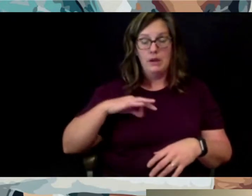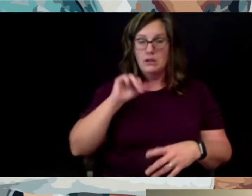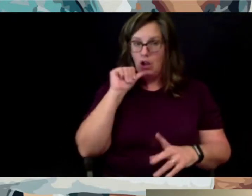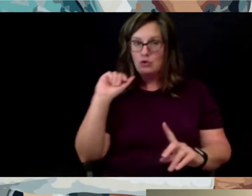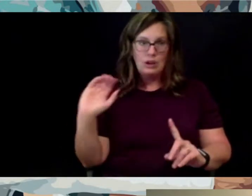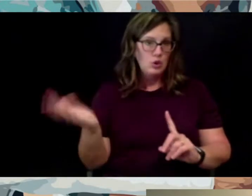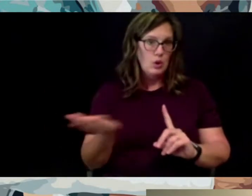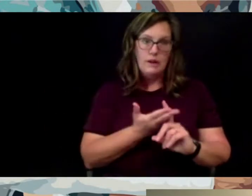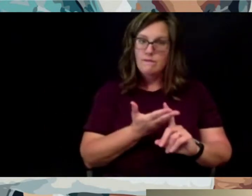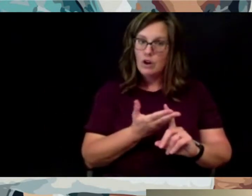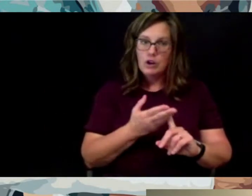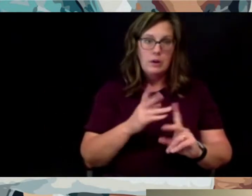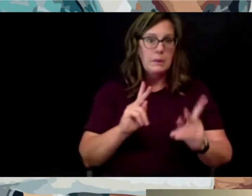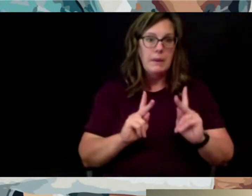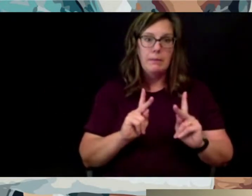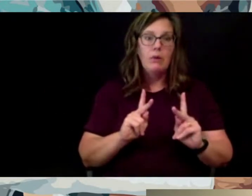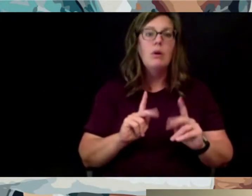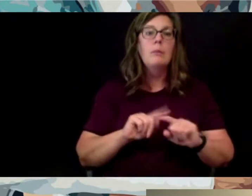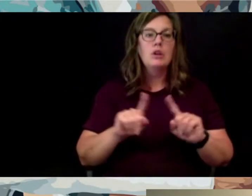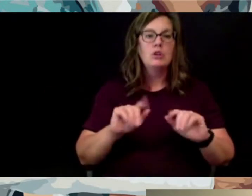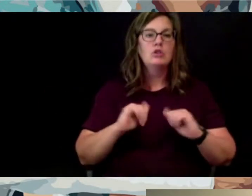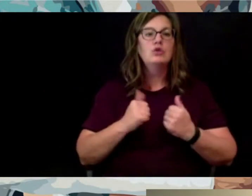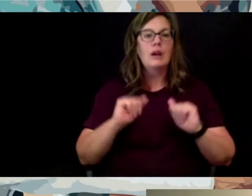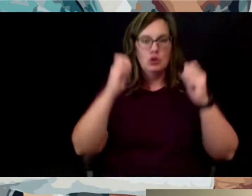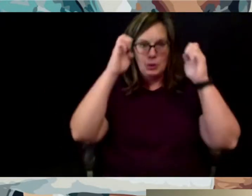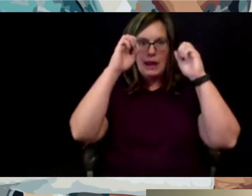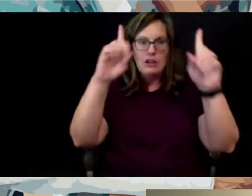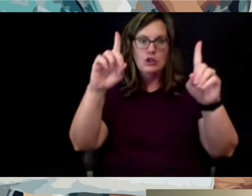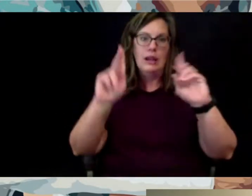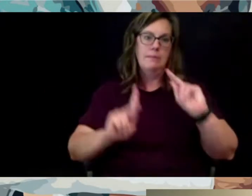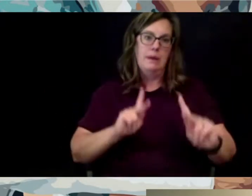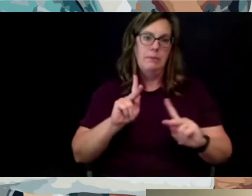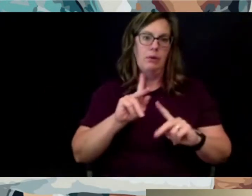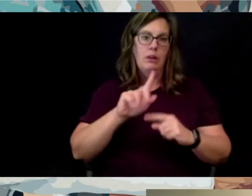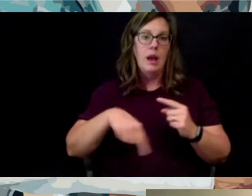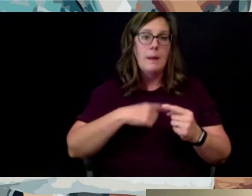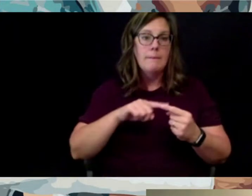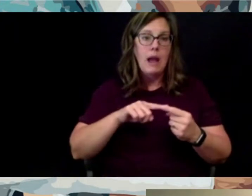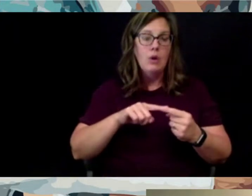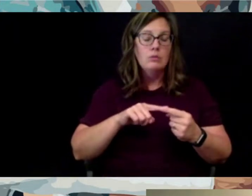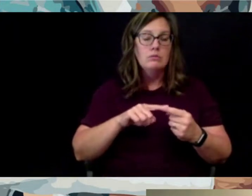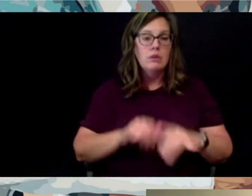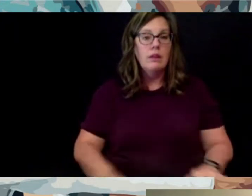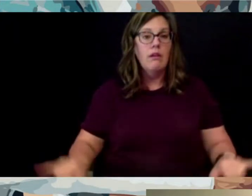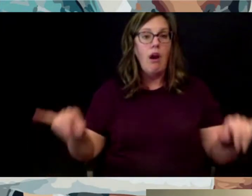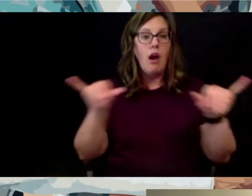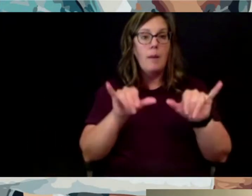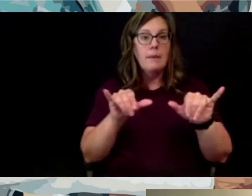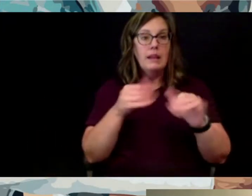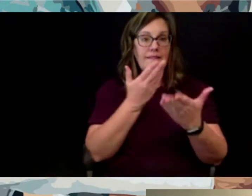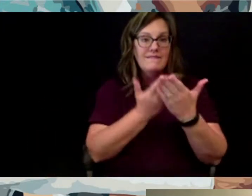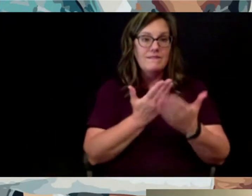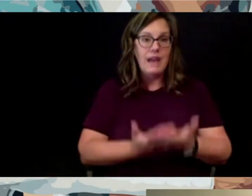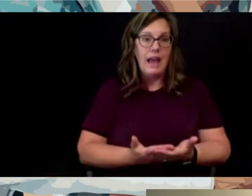religion but trying to educate people about the common facts pertaining to the muslim community